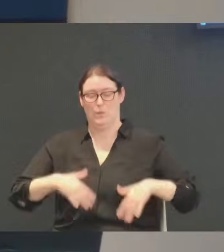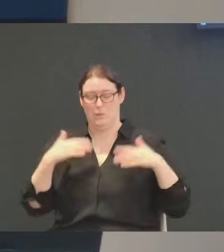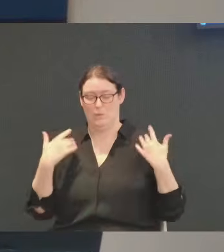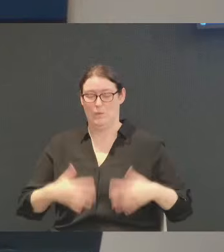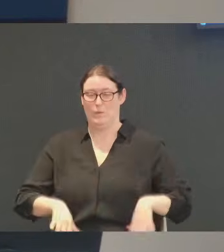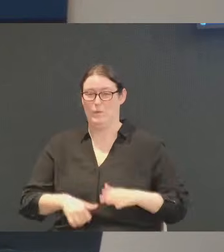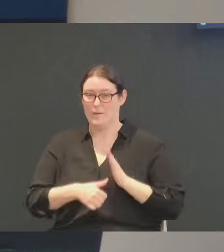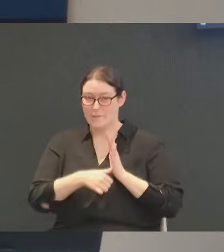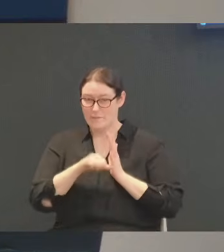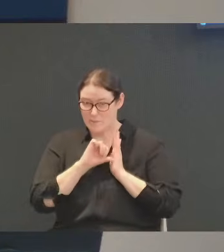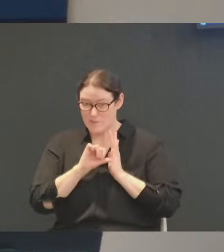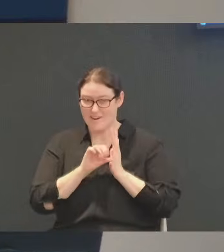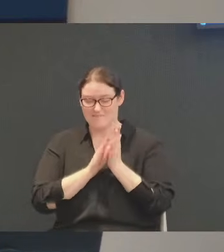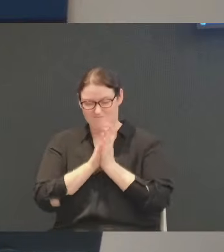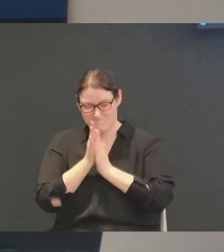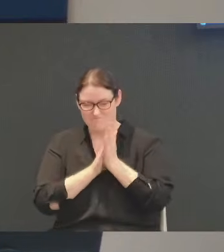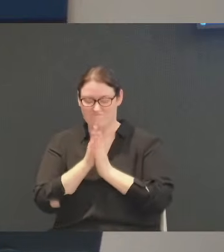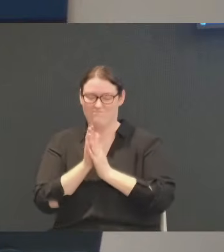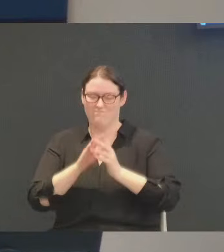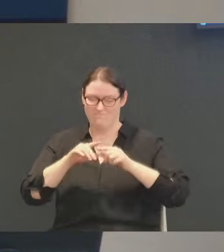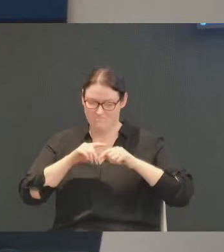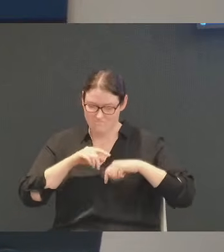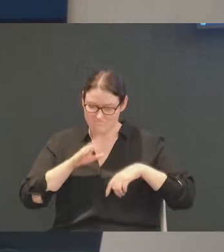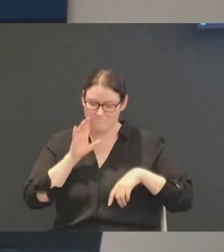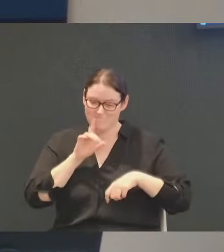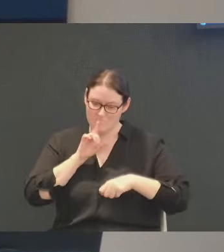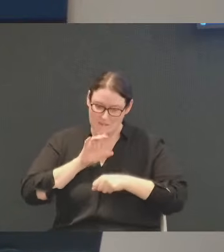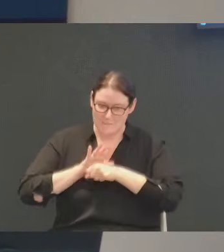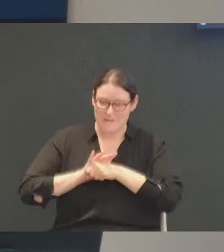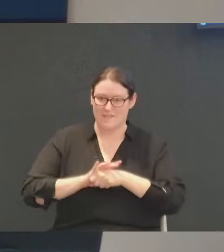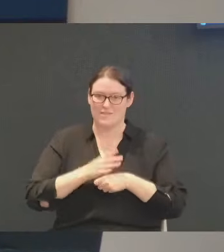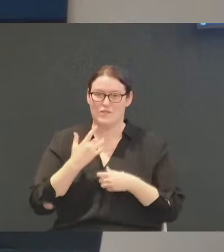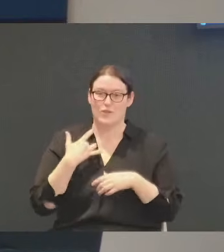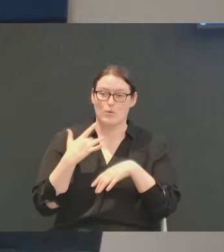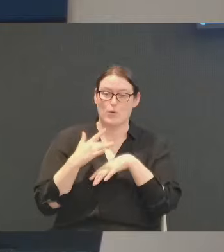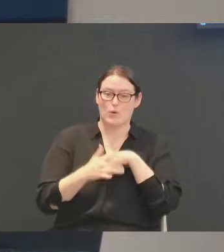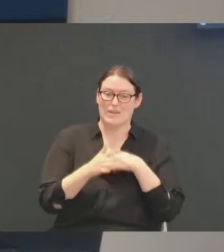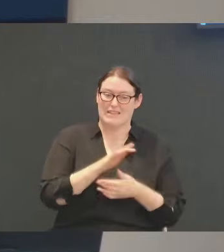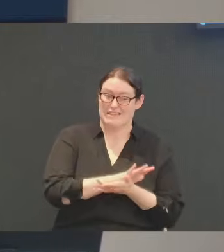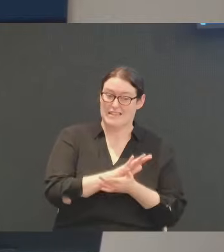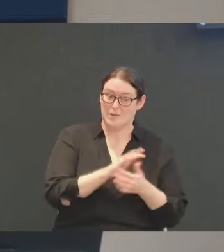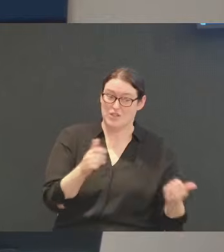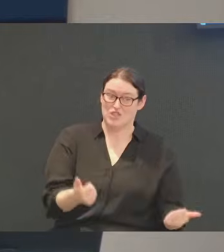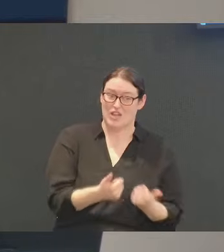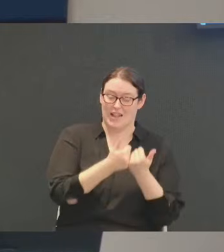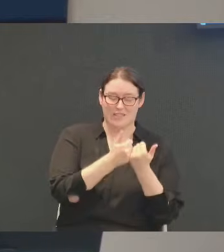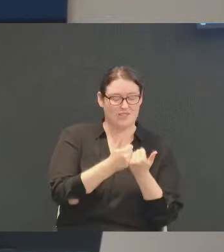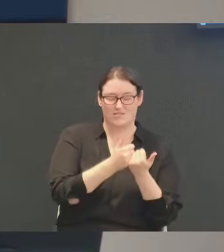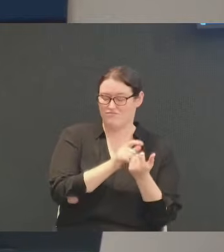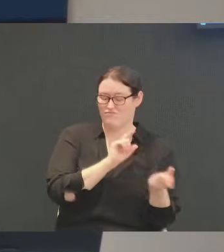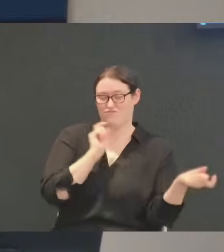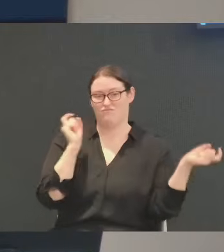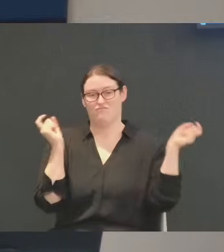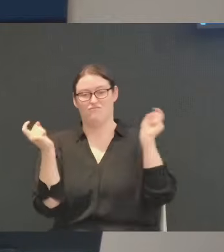determination by overcoming early academic challenges, transforming from a third grade